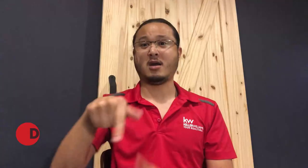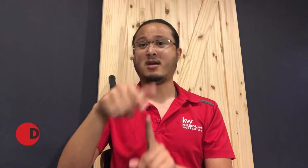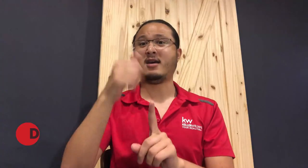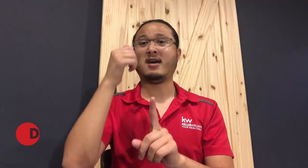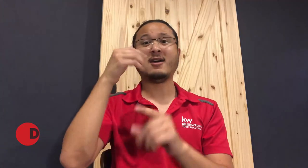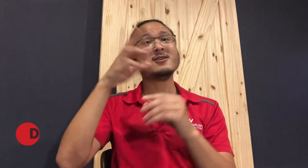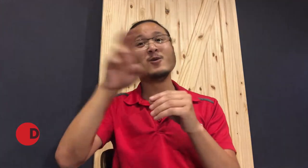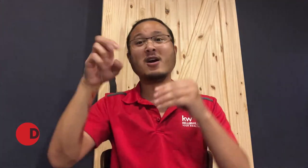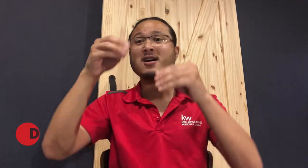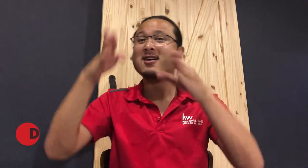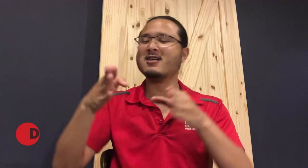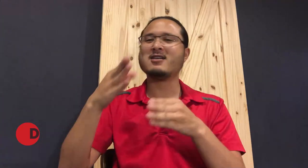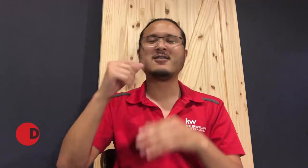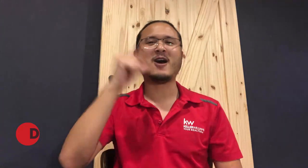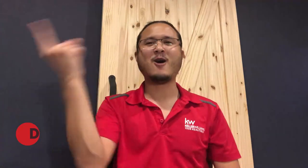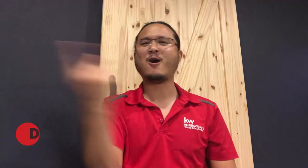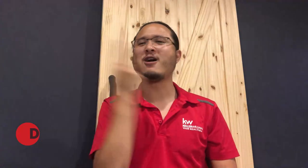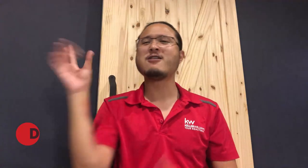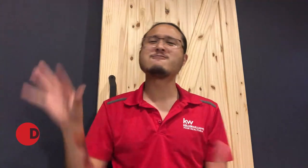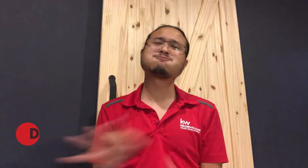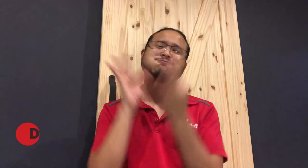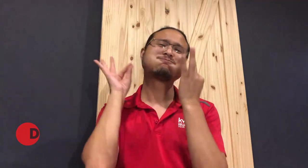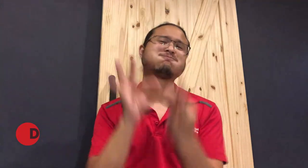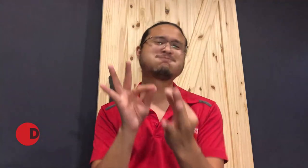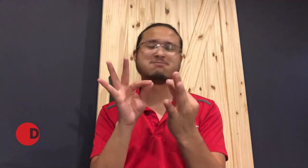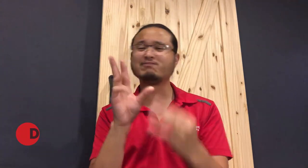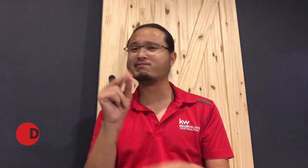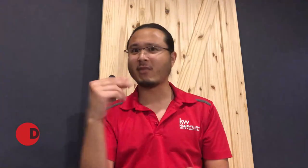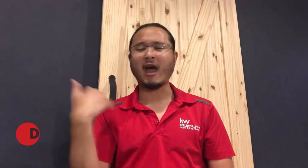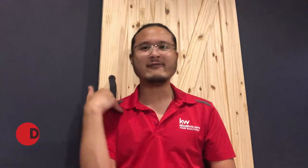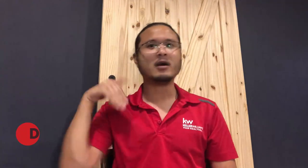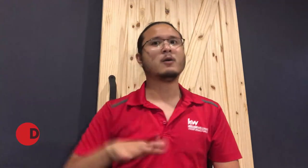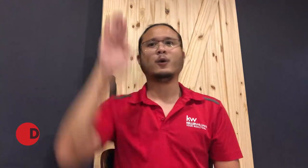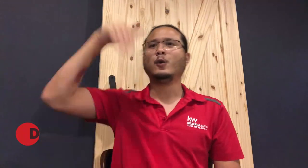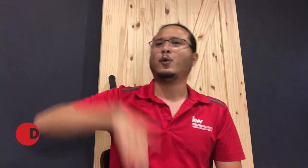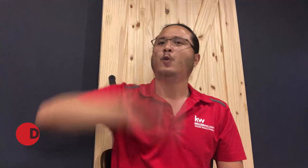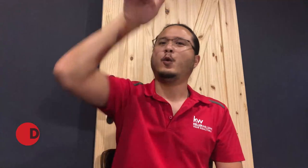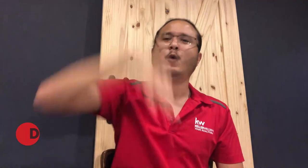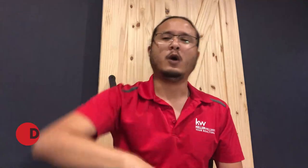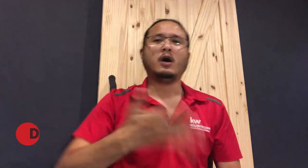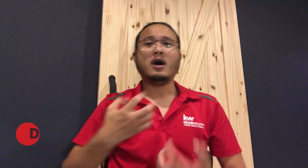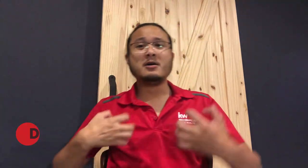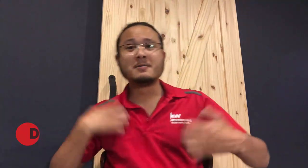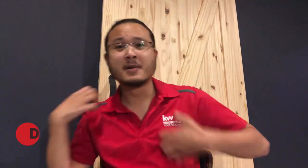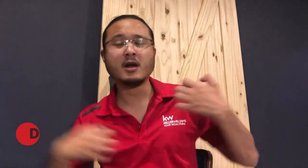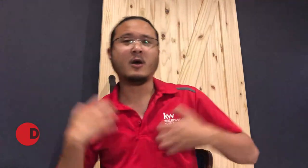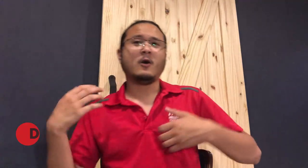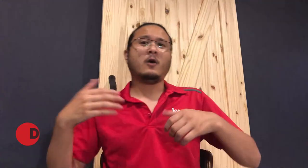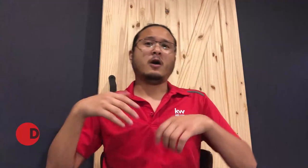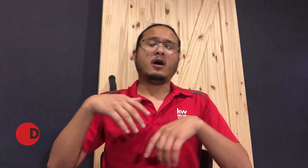In real estate things do not always go as planned. With ups and downs, there are emotions,